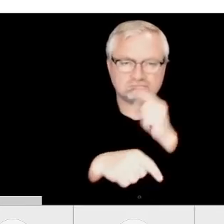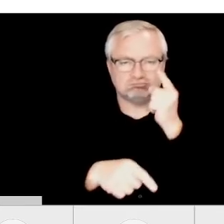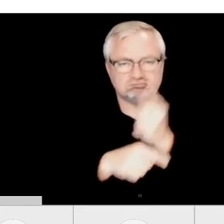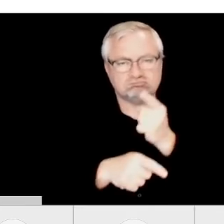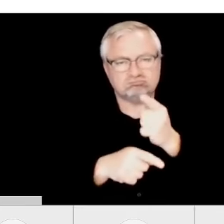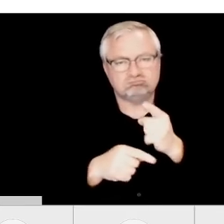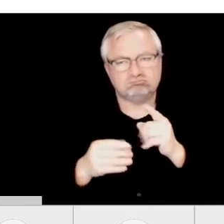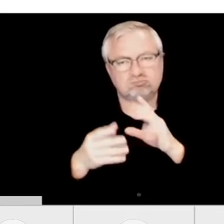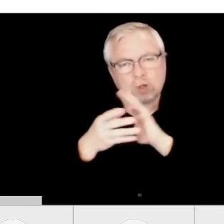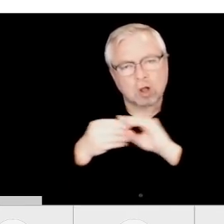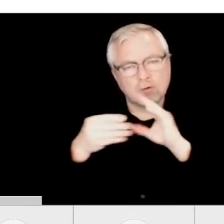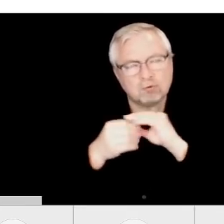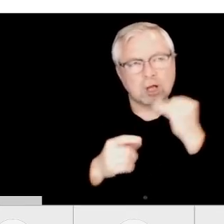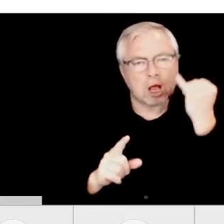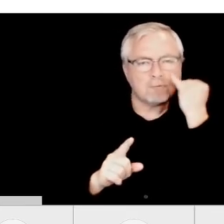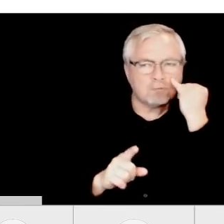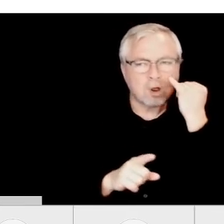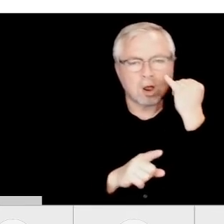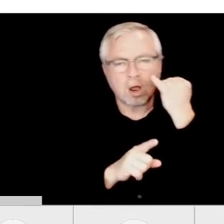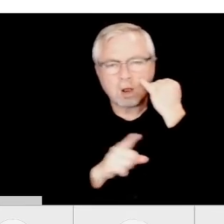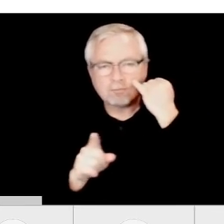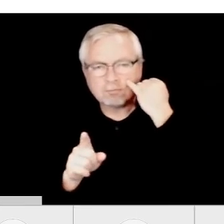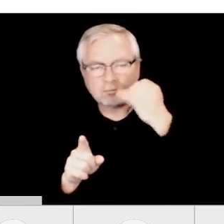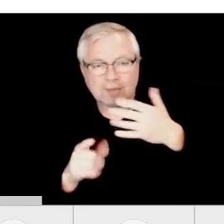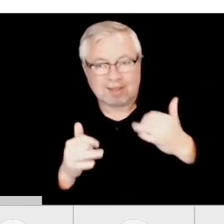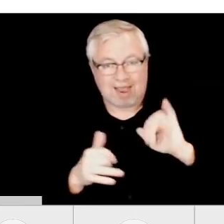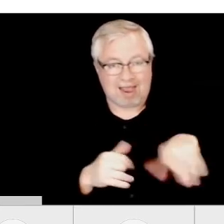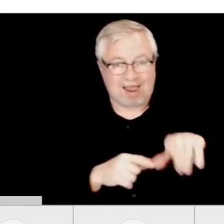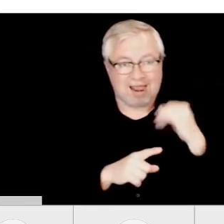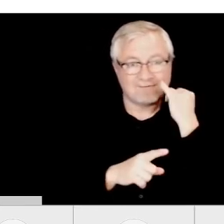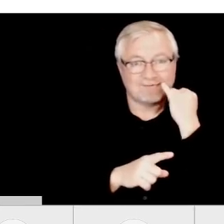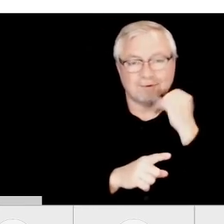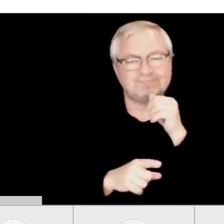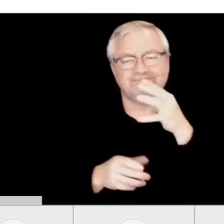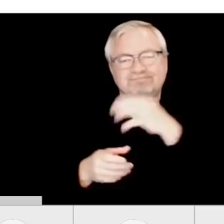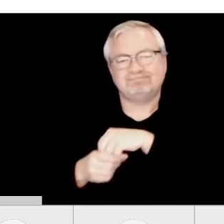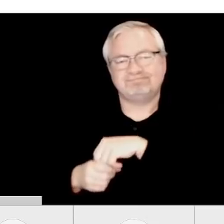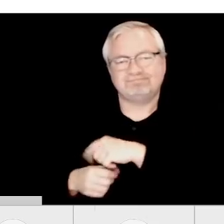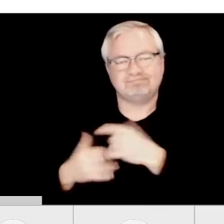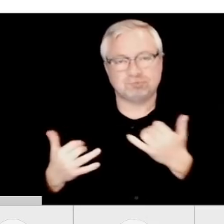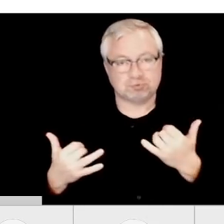of the model to tell us here is the real benefit of effective and high